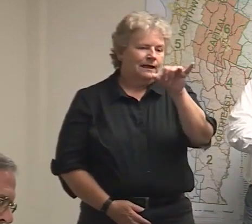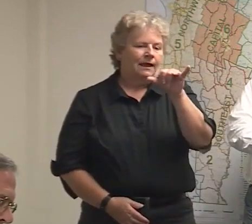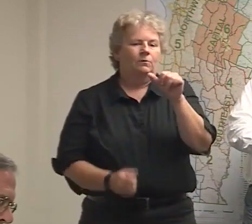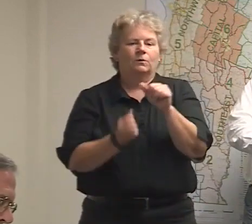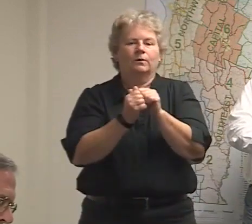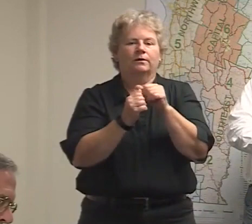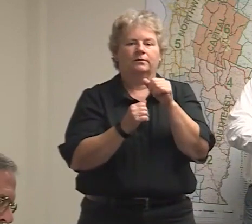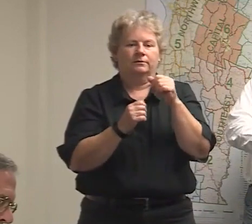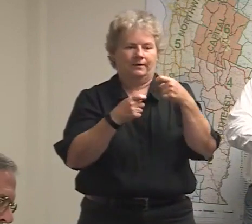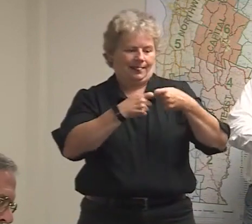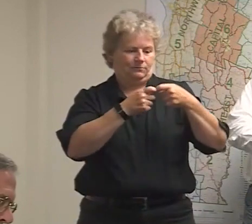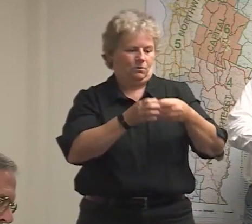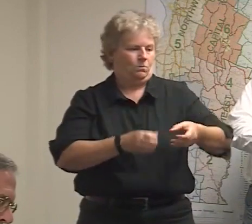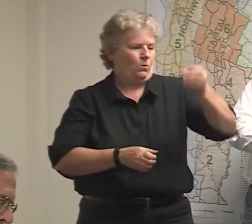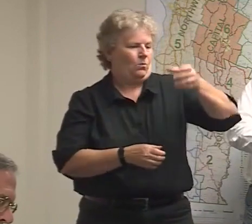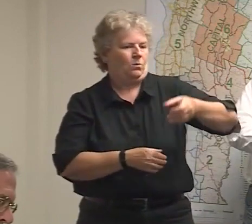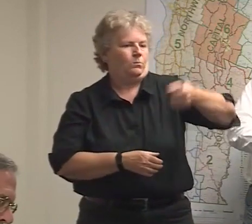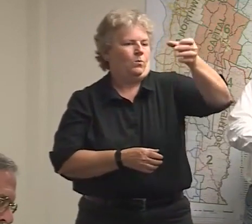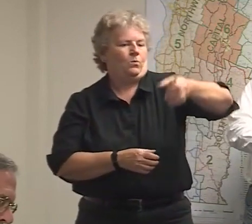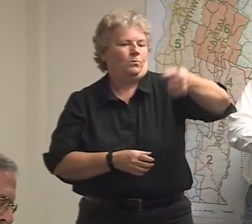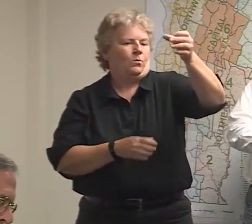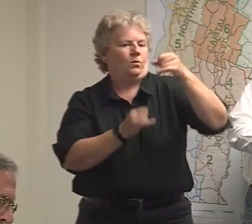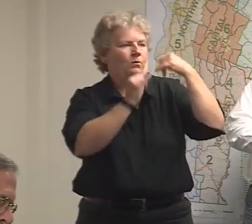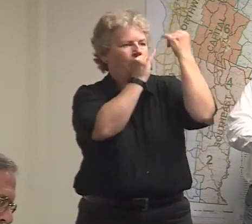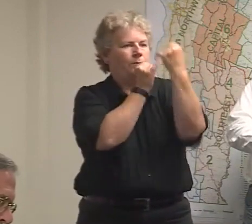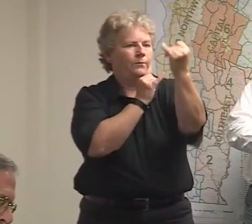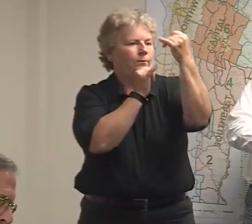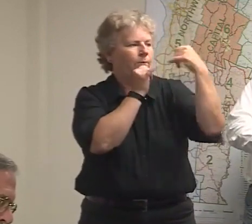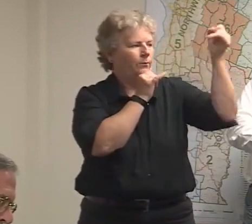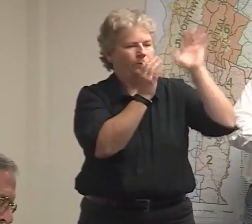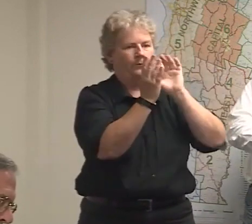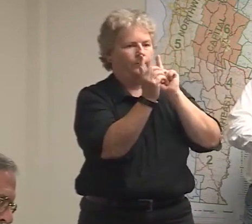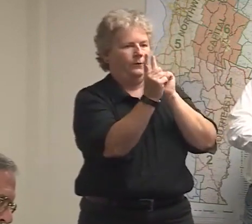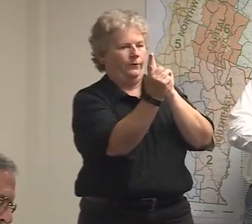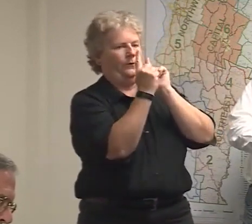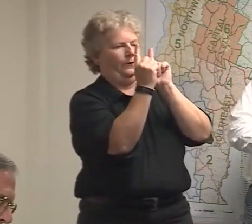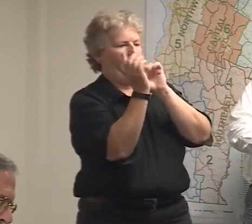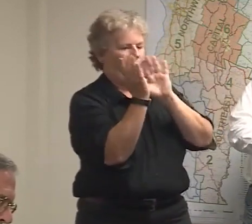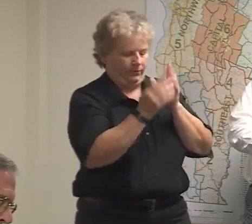SO WE’LL SEE WHAT HAPPENS. AGAIN, WE’RE SEEING VARYING REPORTS.